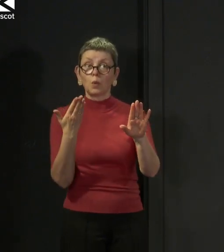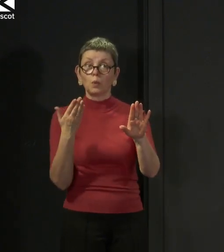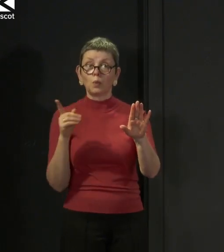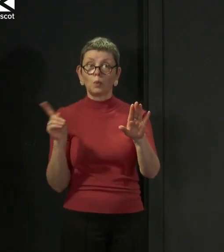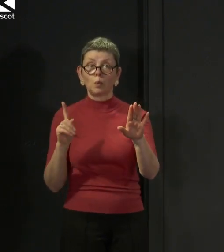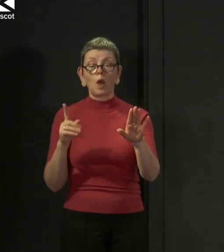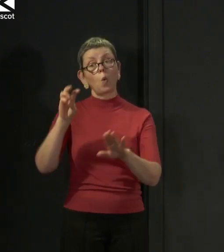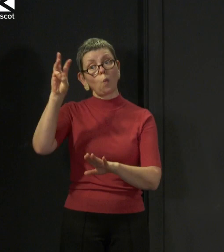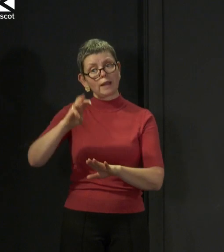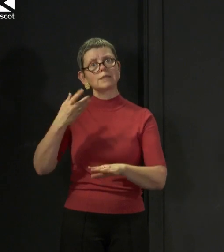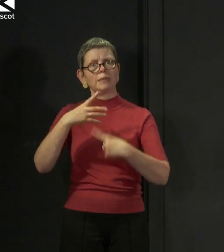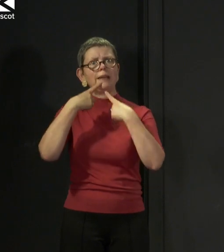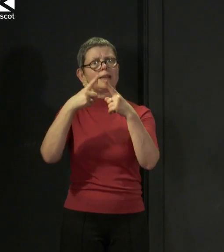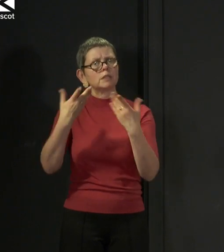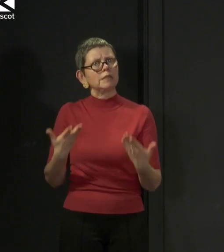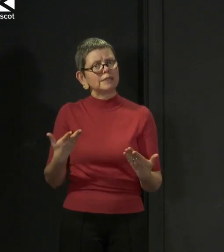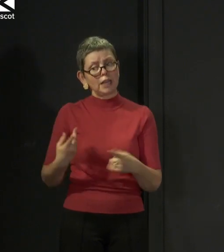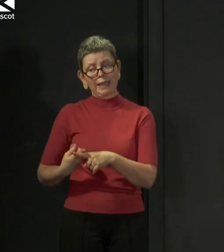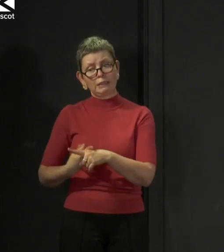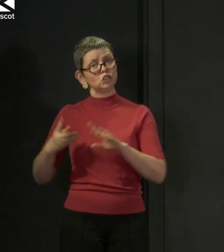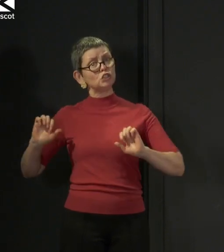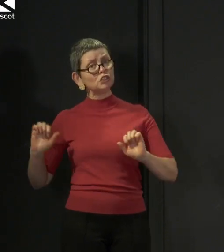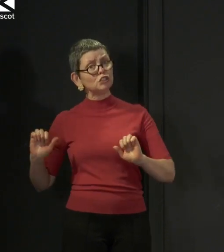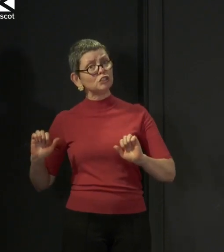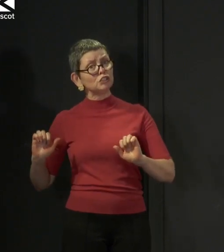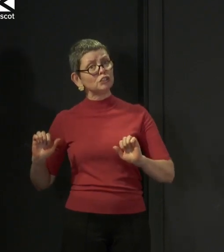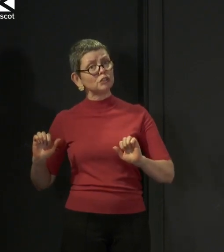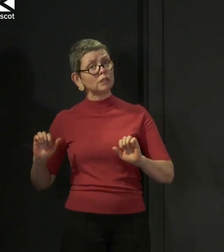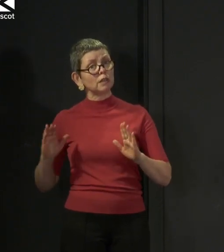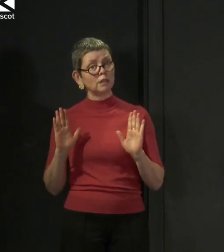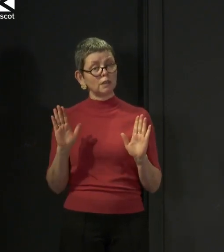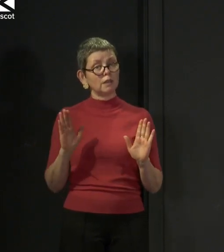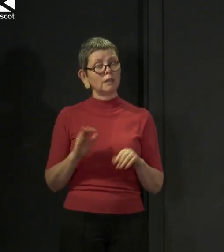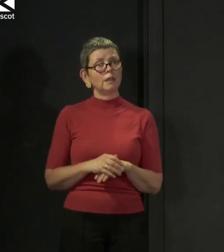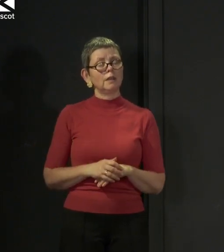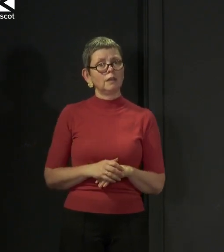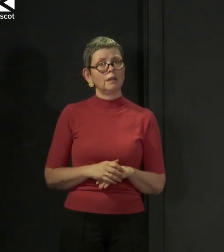Wales has made an announcement today, England hasn't and Scotland hasn't either, on the